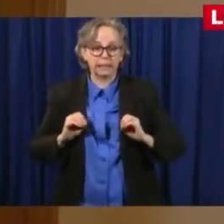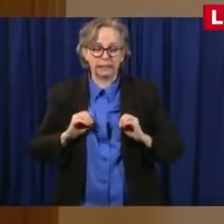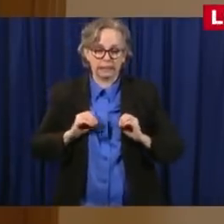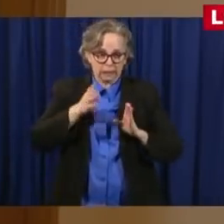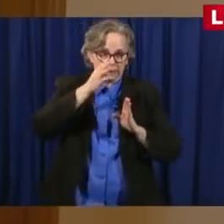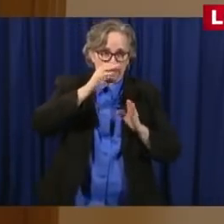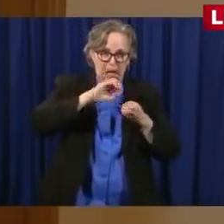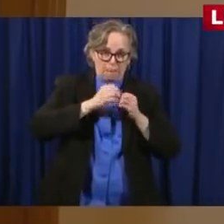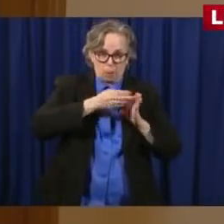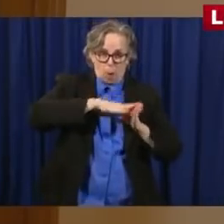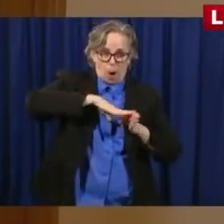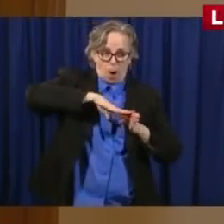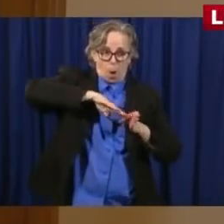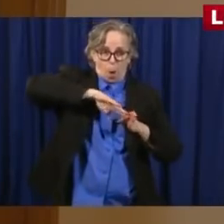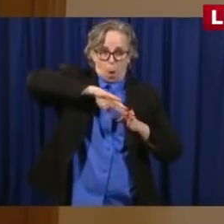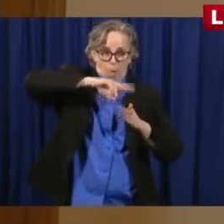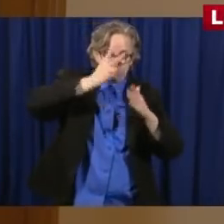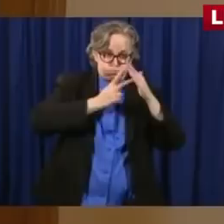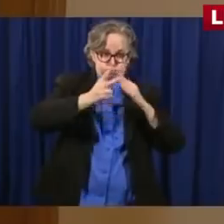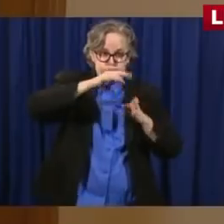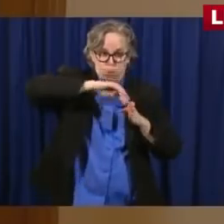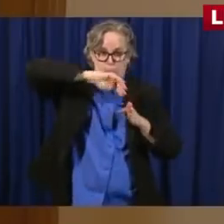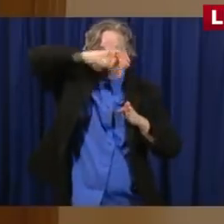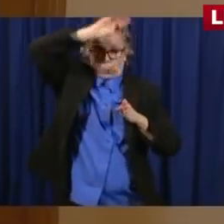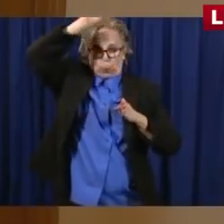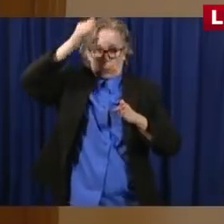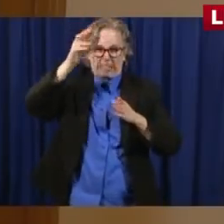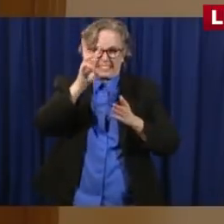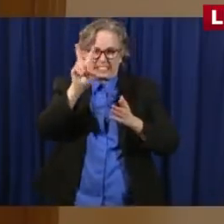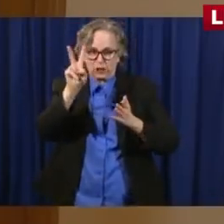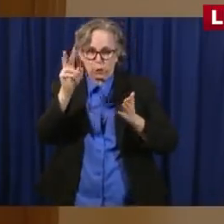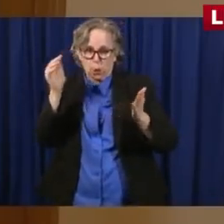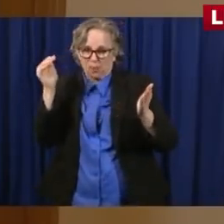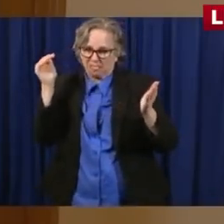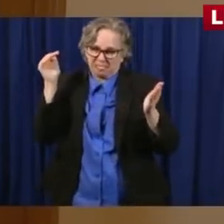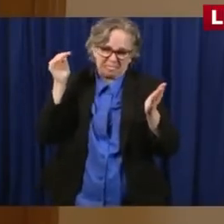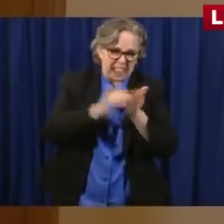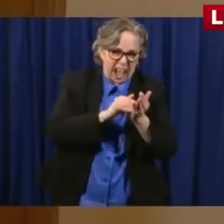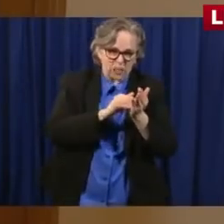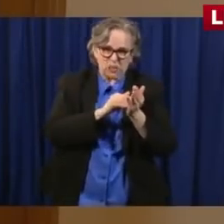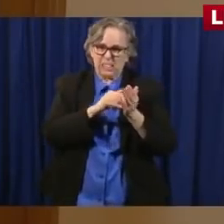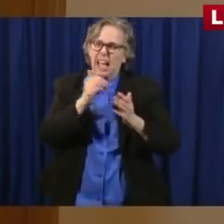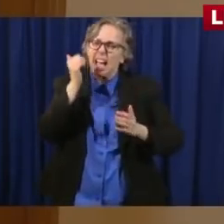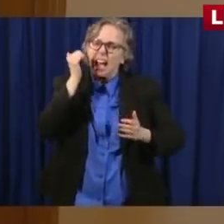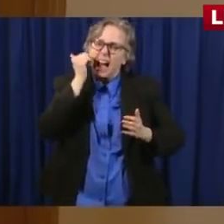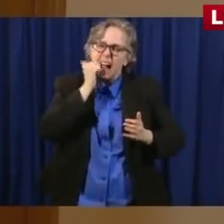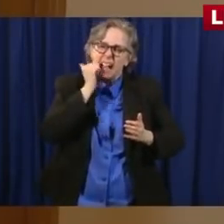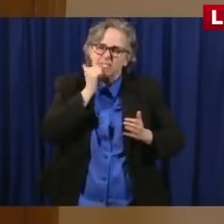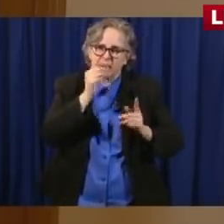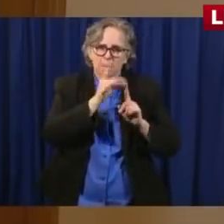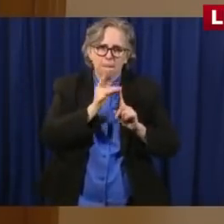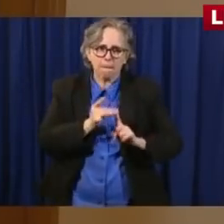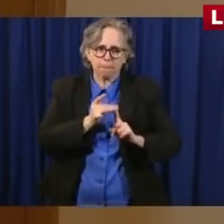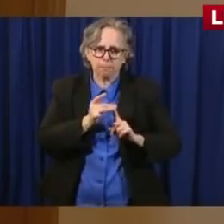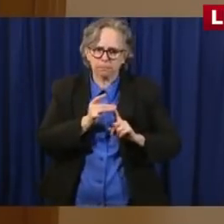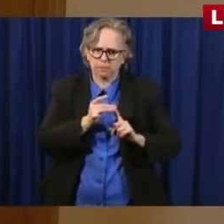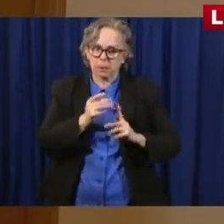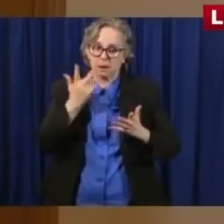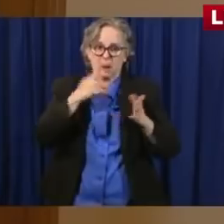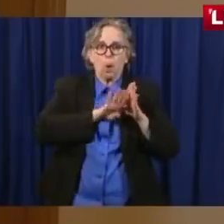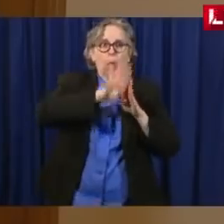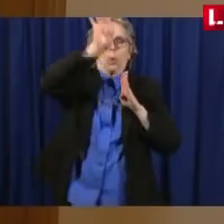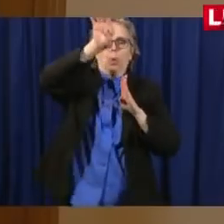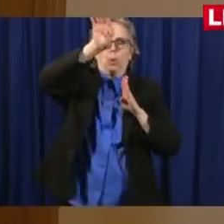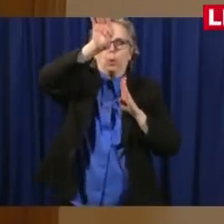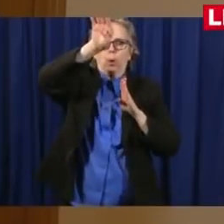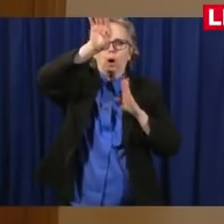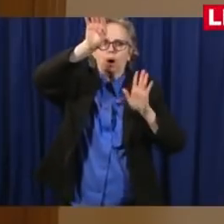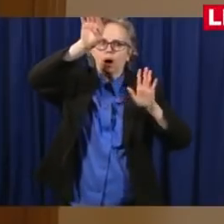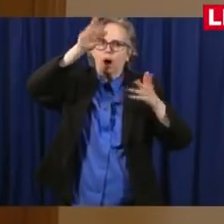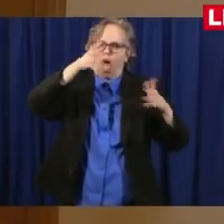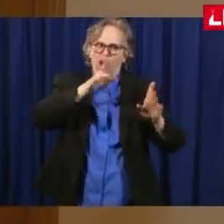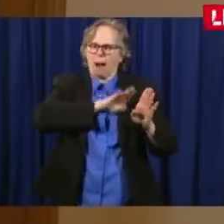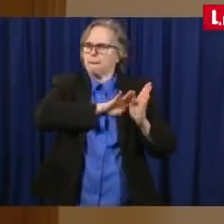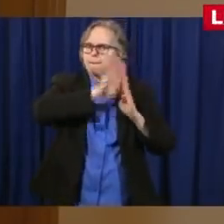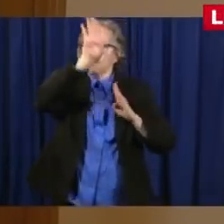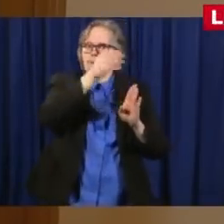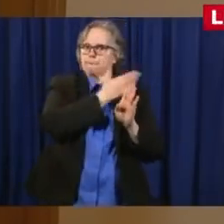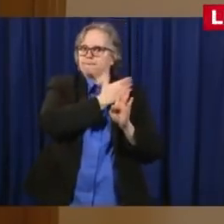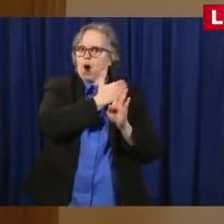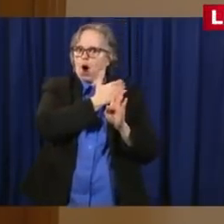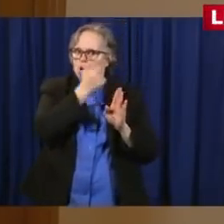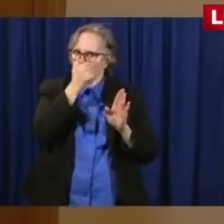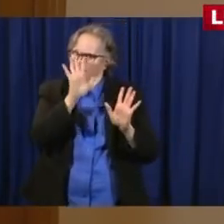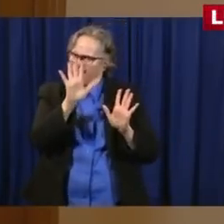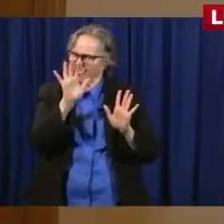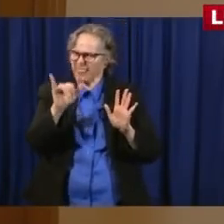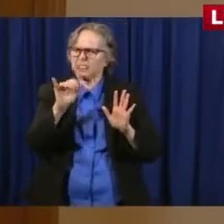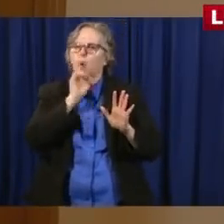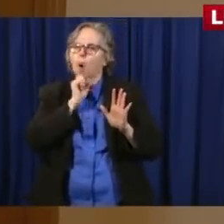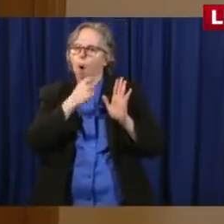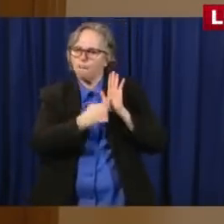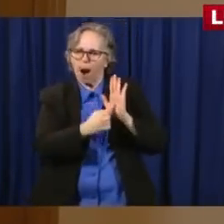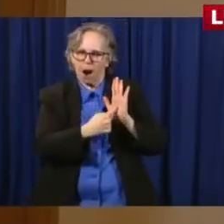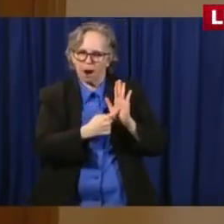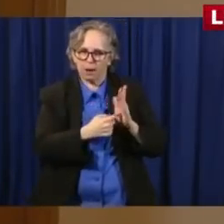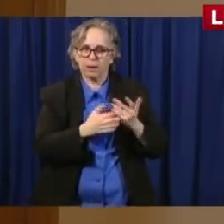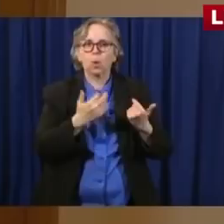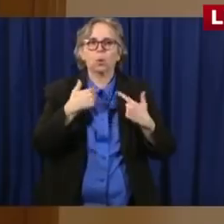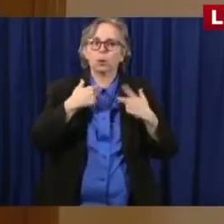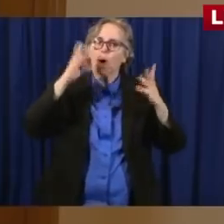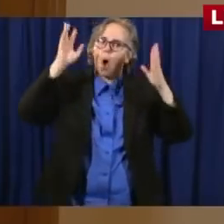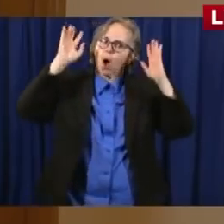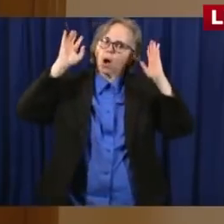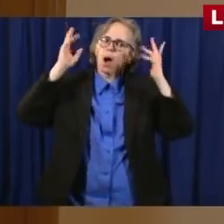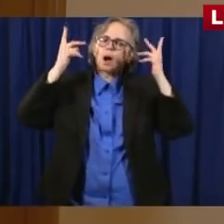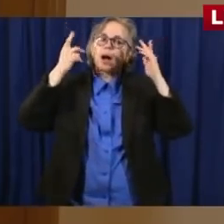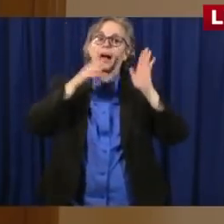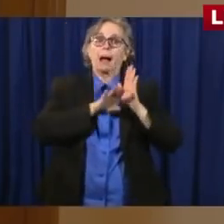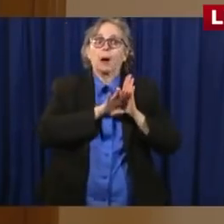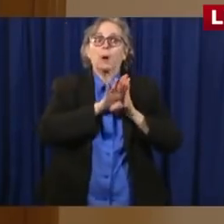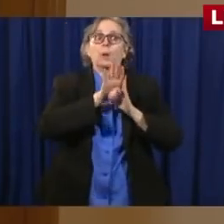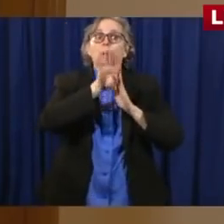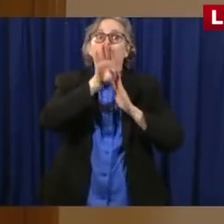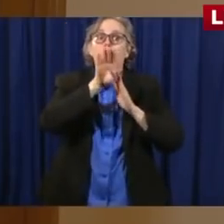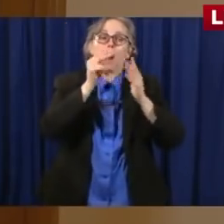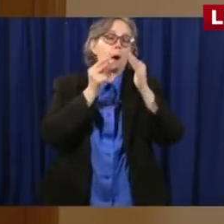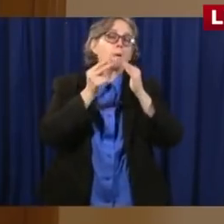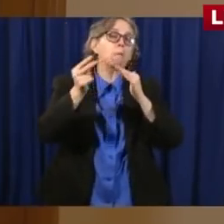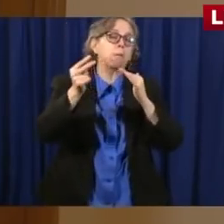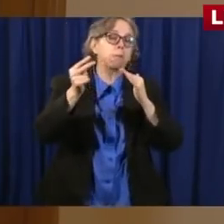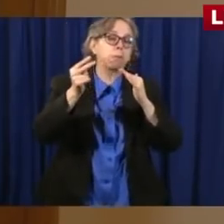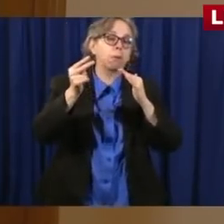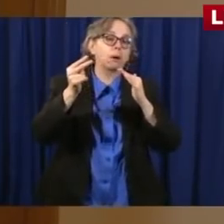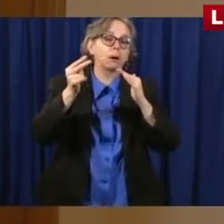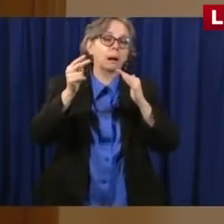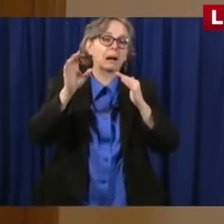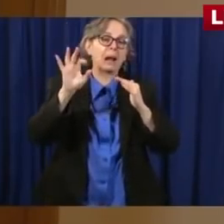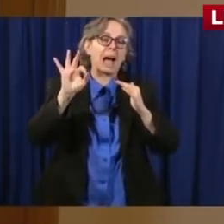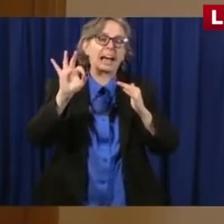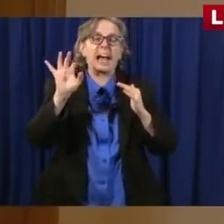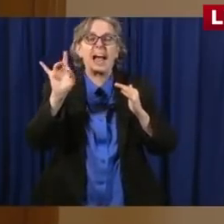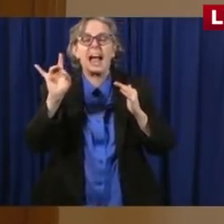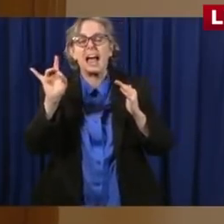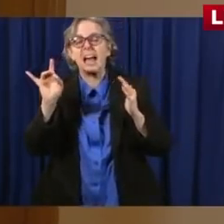IN EARLIER MODELING, WE KNEW IF YOU DID NOTHING, WE WOULD HAVE PREDICTED 62,000.